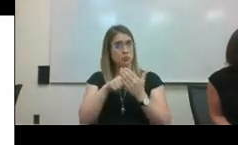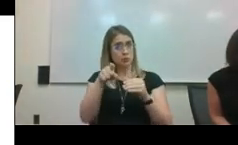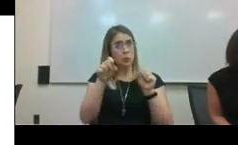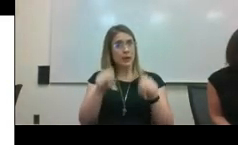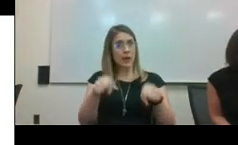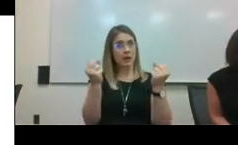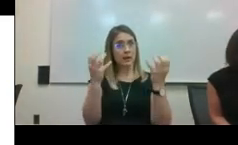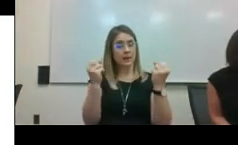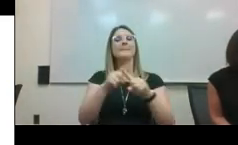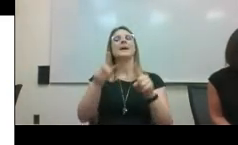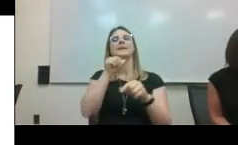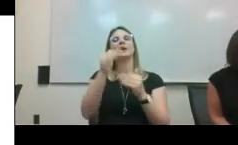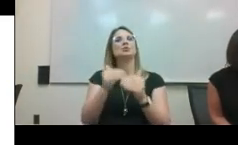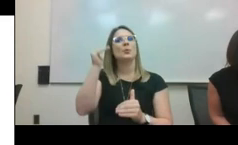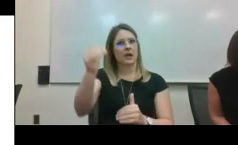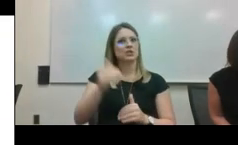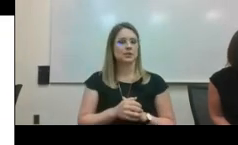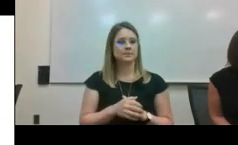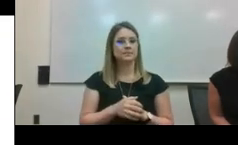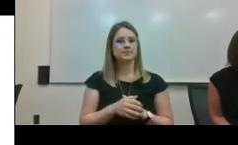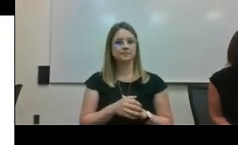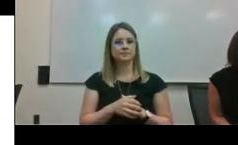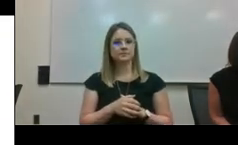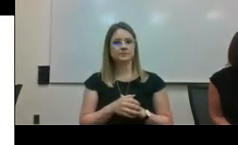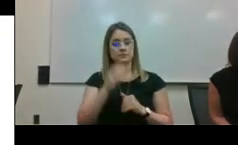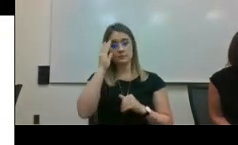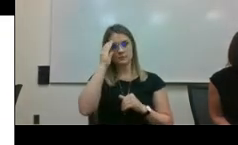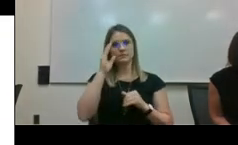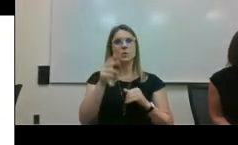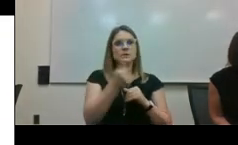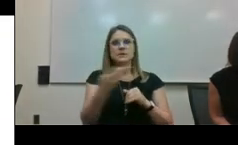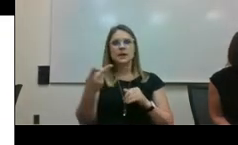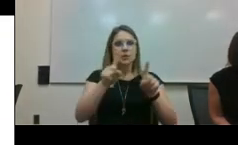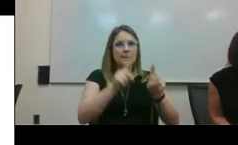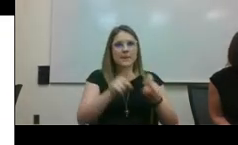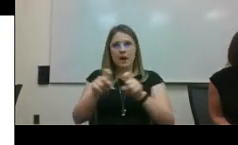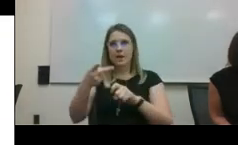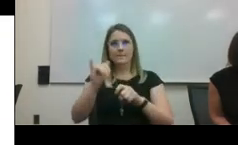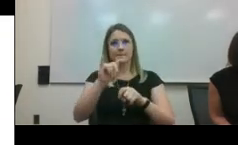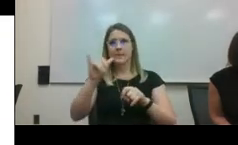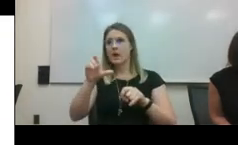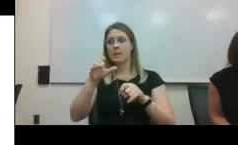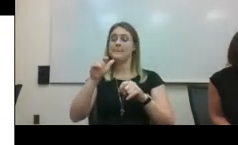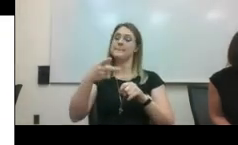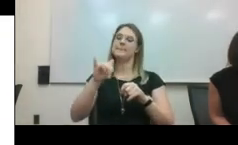that it just was really laborious for them. So, after several pilots, we landed on two minutes for the students on each